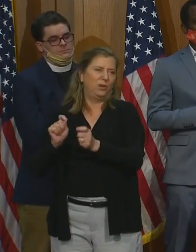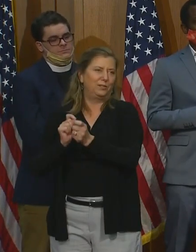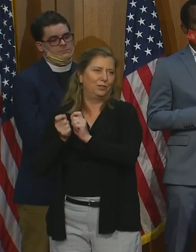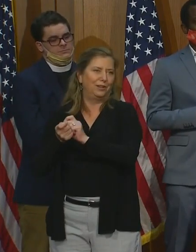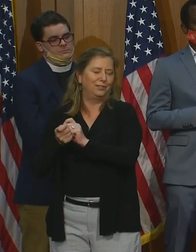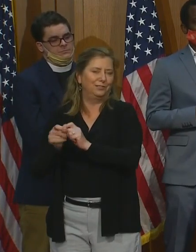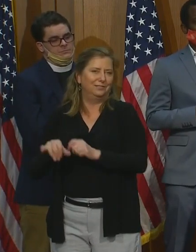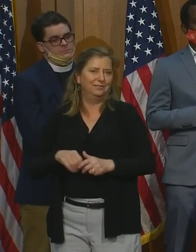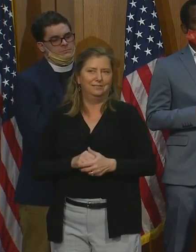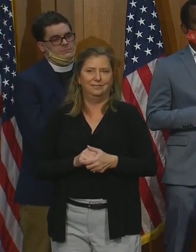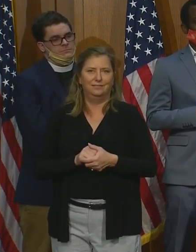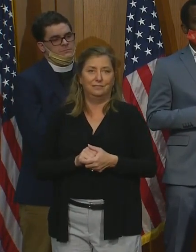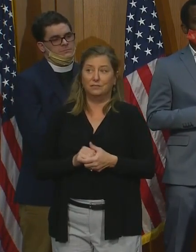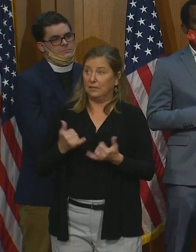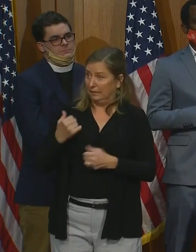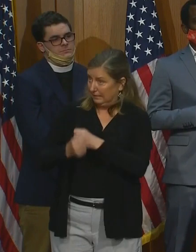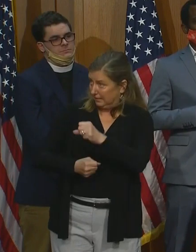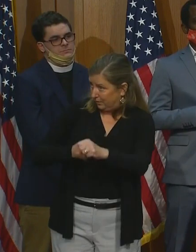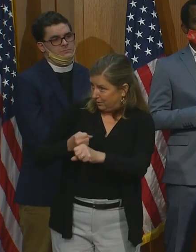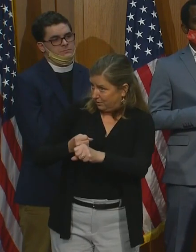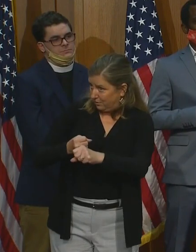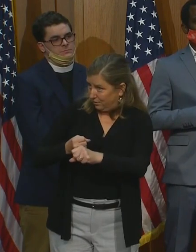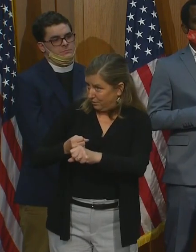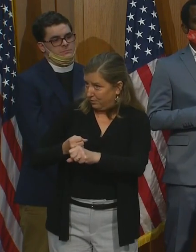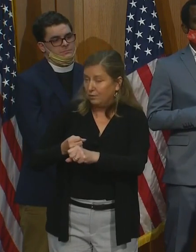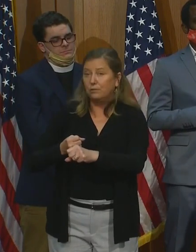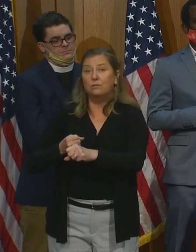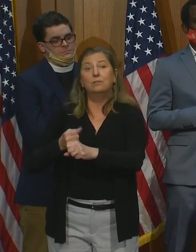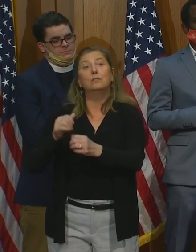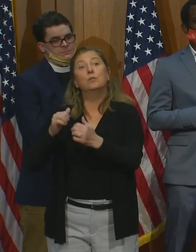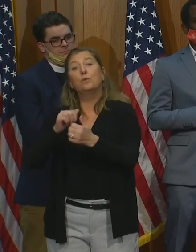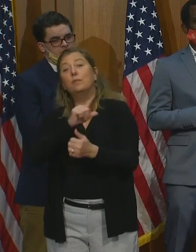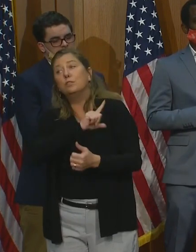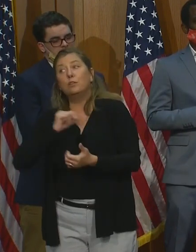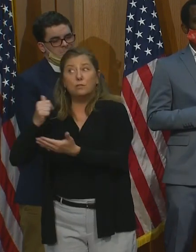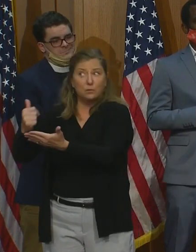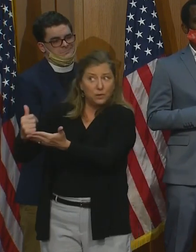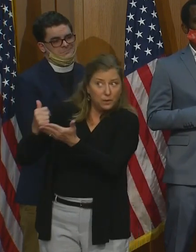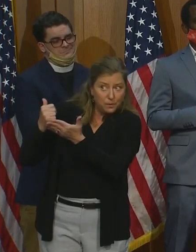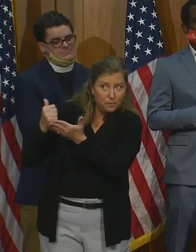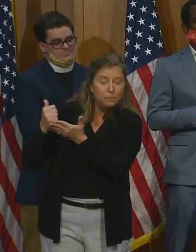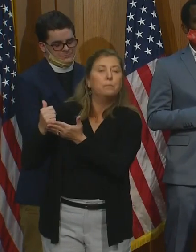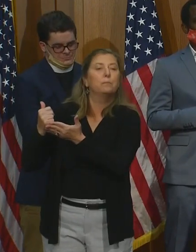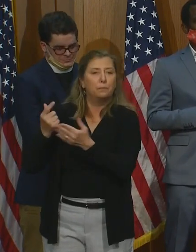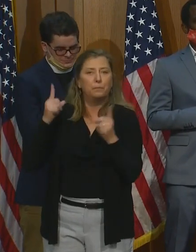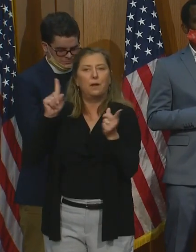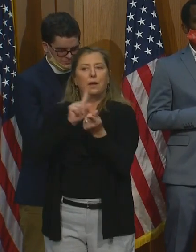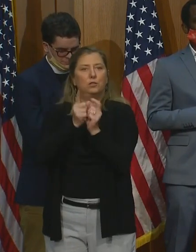AND THE LAW. CAN BE CHANGED AND